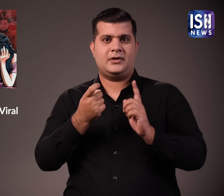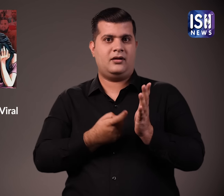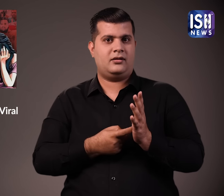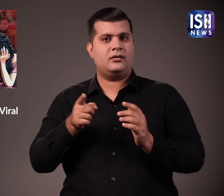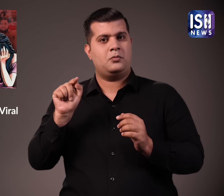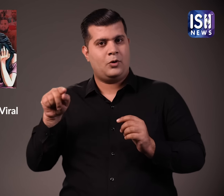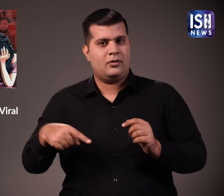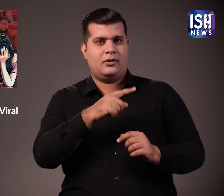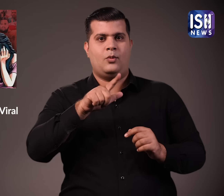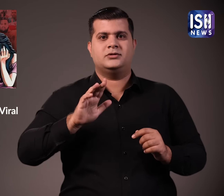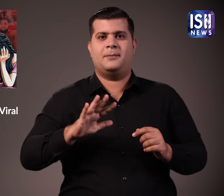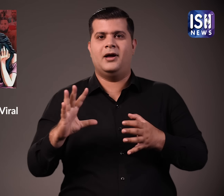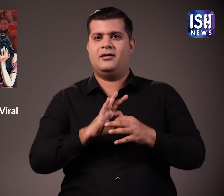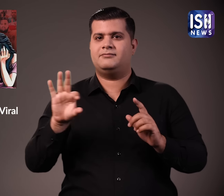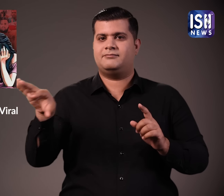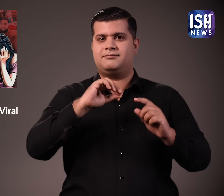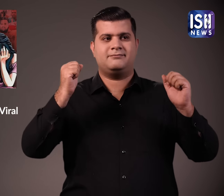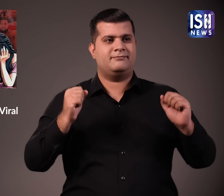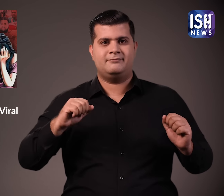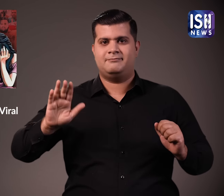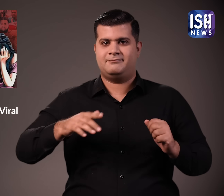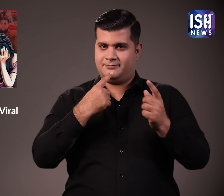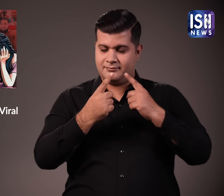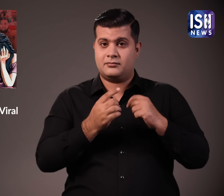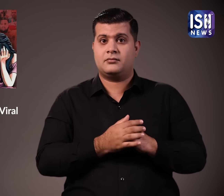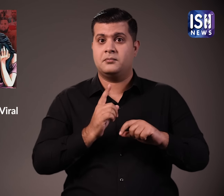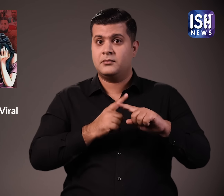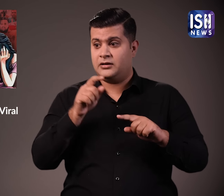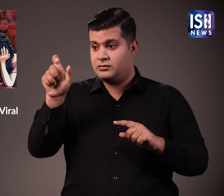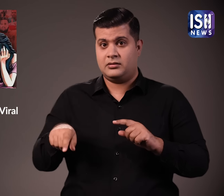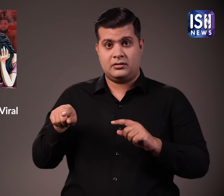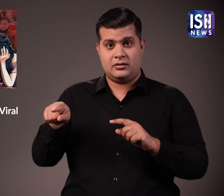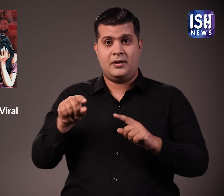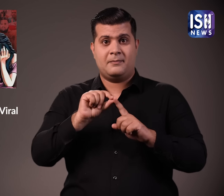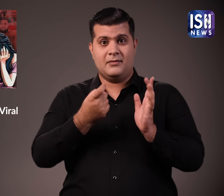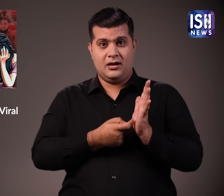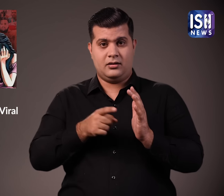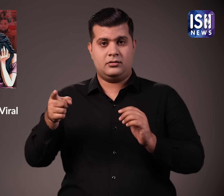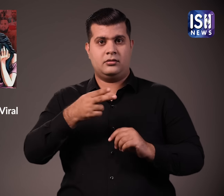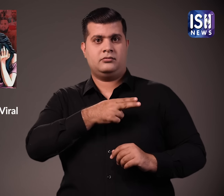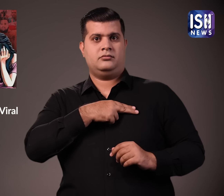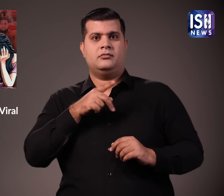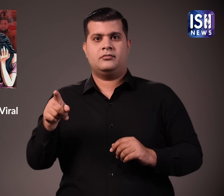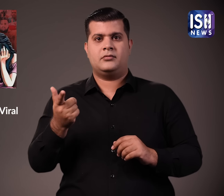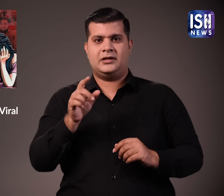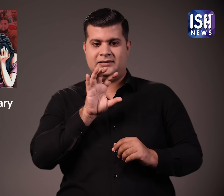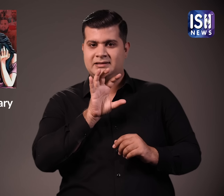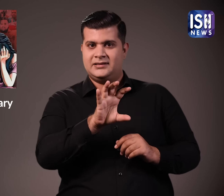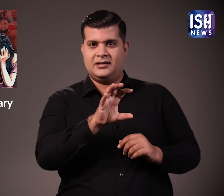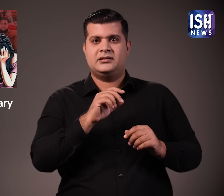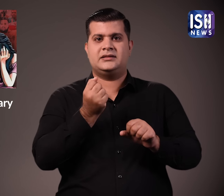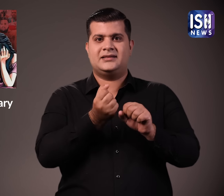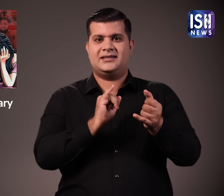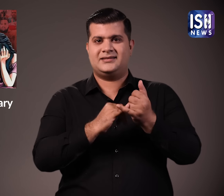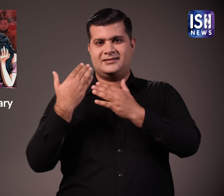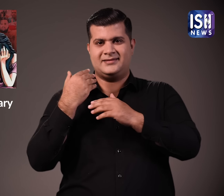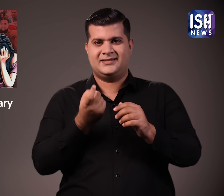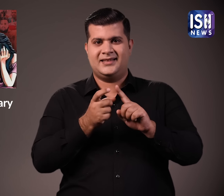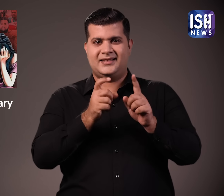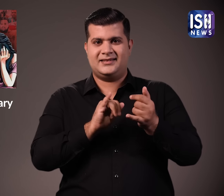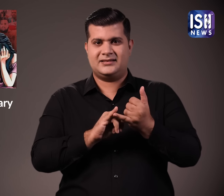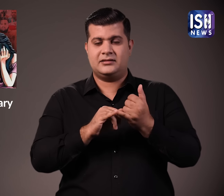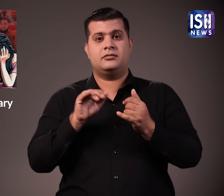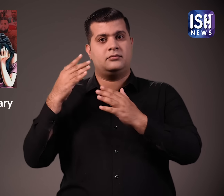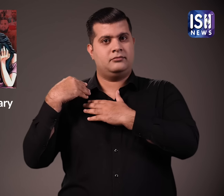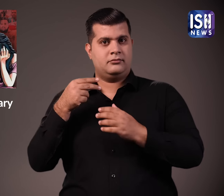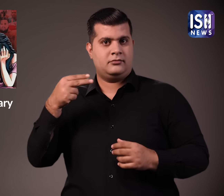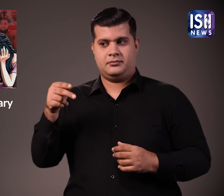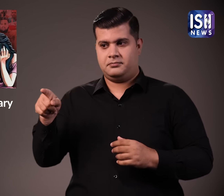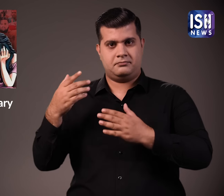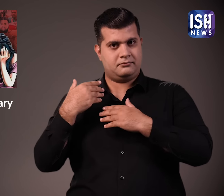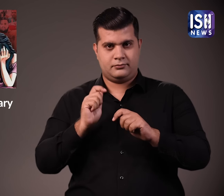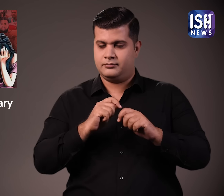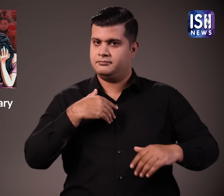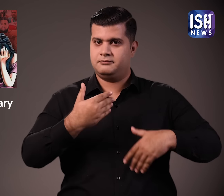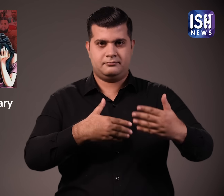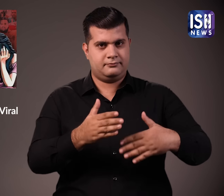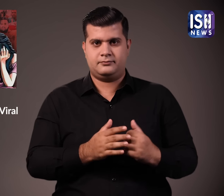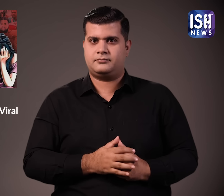He is a sitting member of Lok Sabha and he is also the State General Secretary of JD (S).